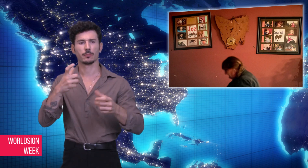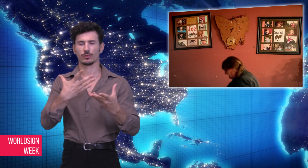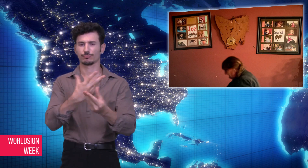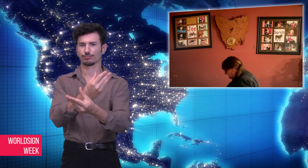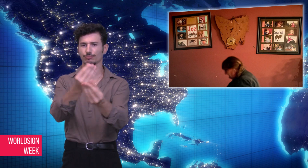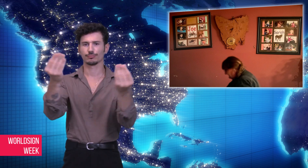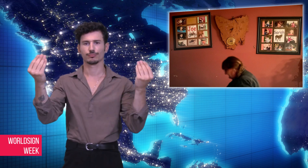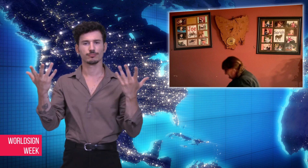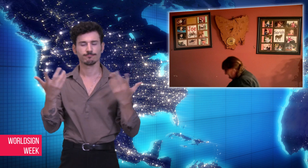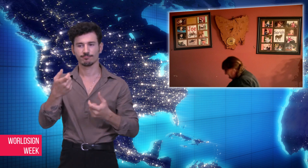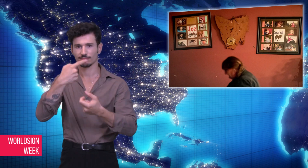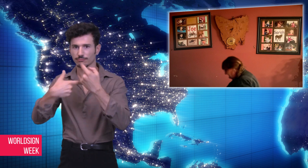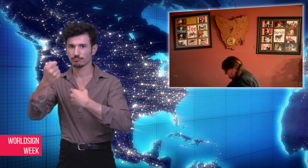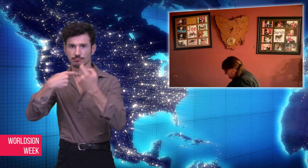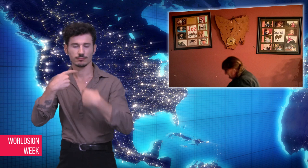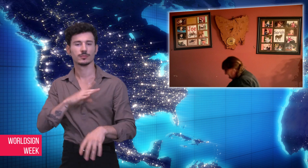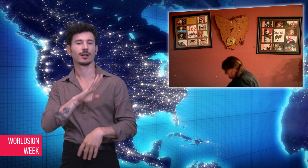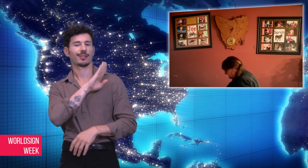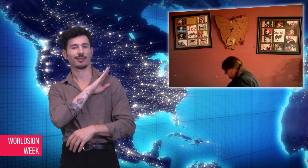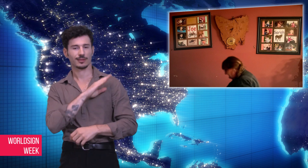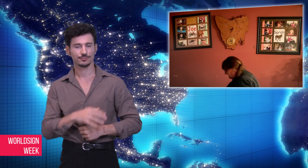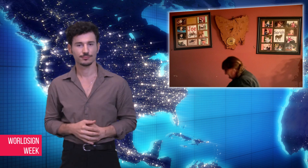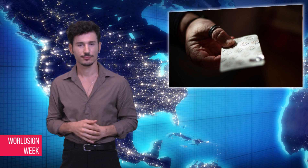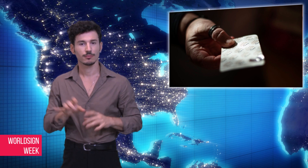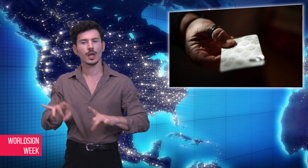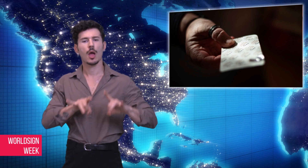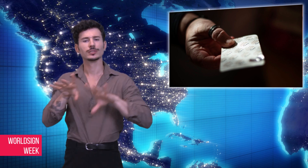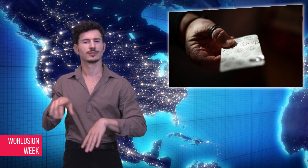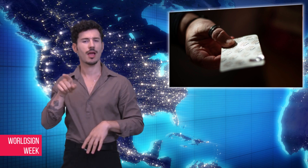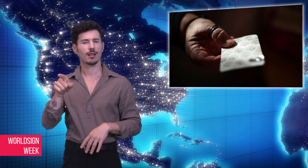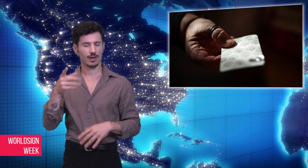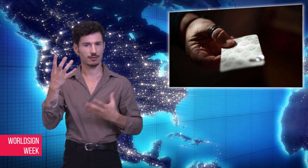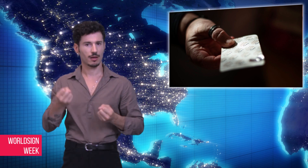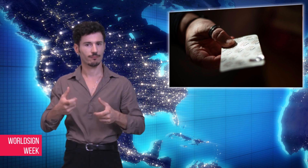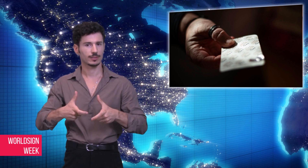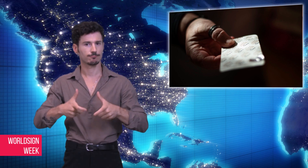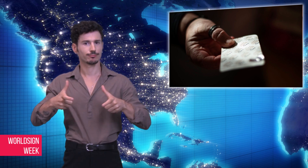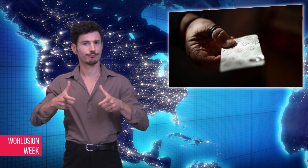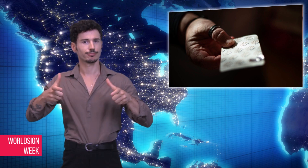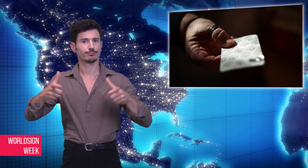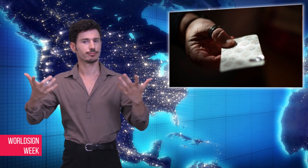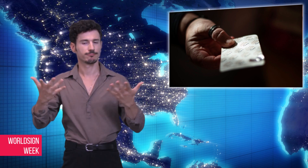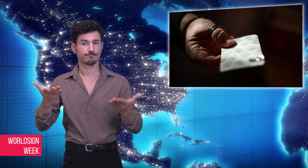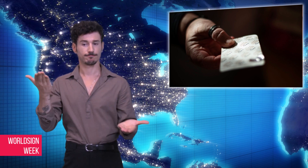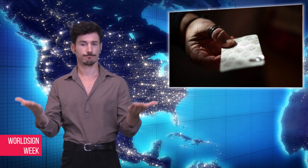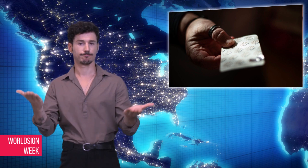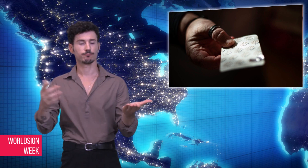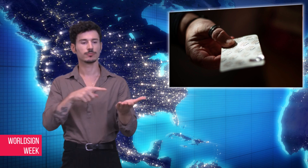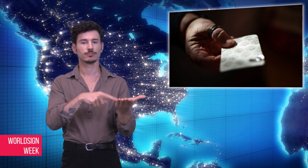There have been some deaths related to drug overdose.